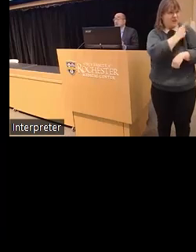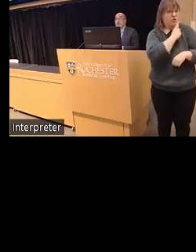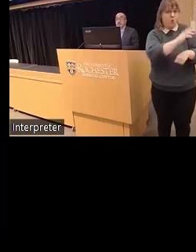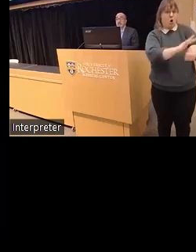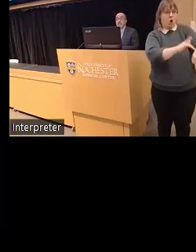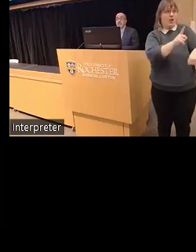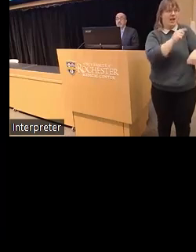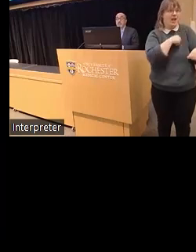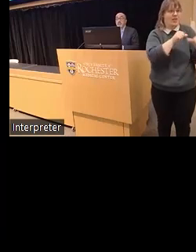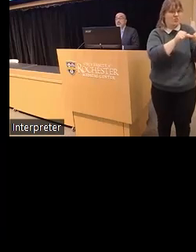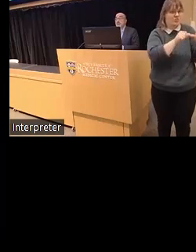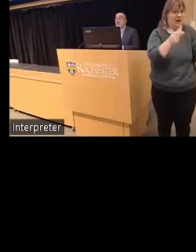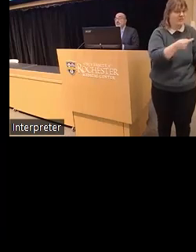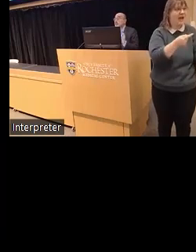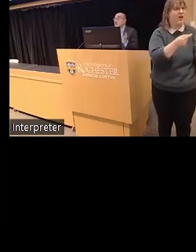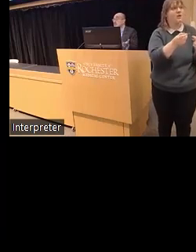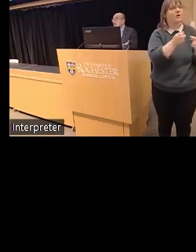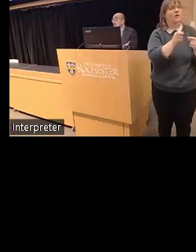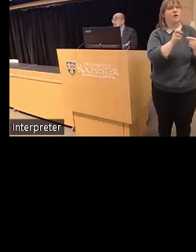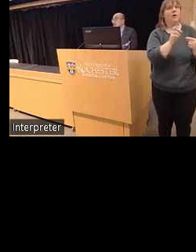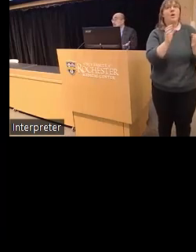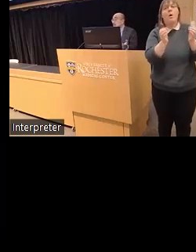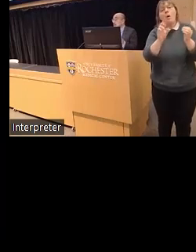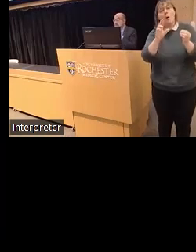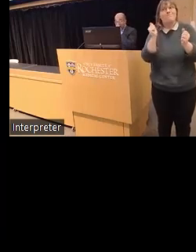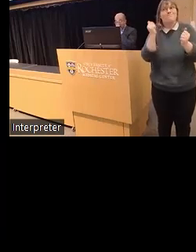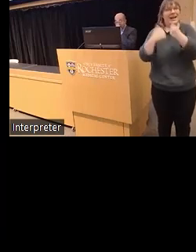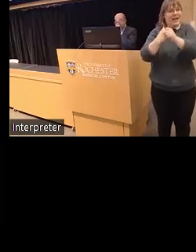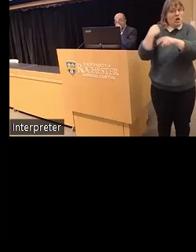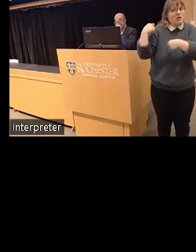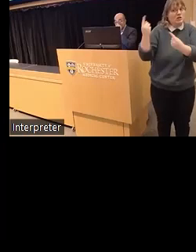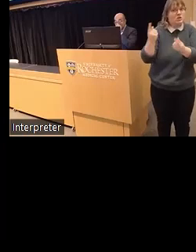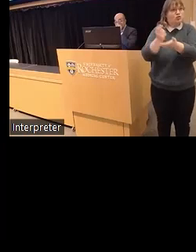chronic pain course who are maybe more treatment resistant and had it for many years um using just